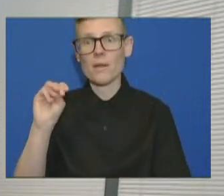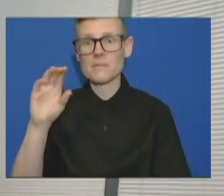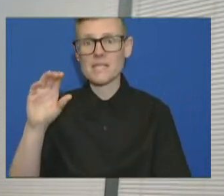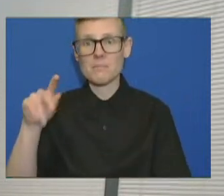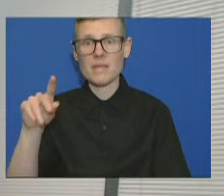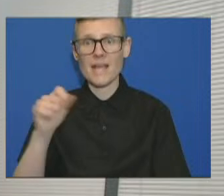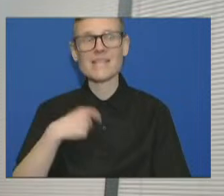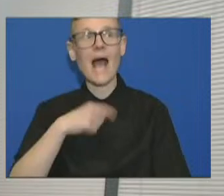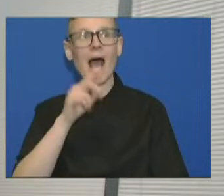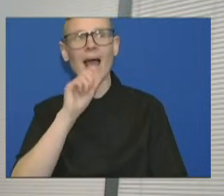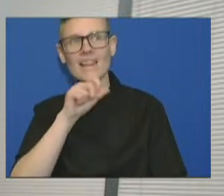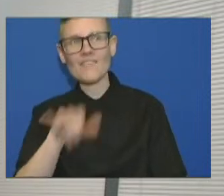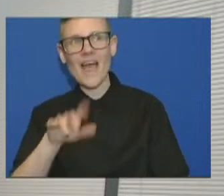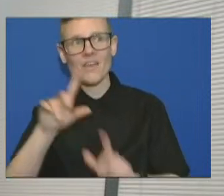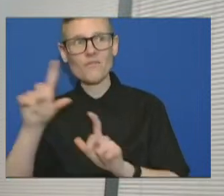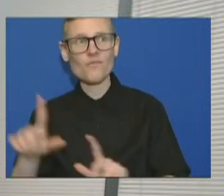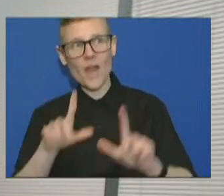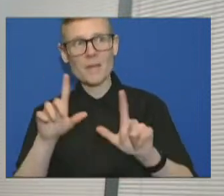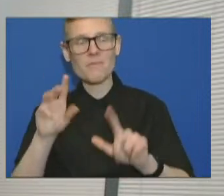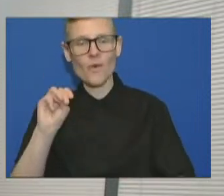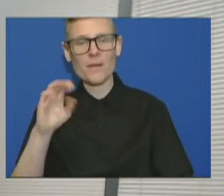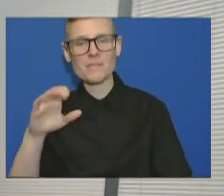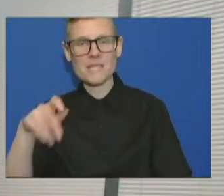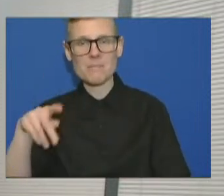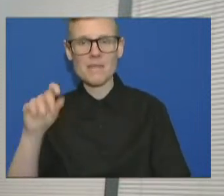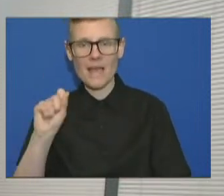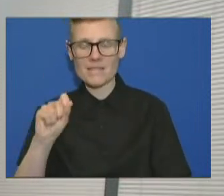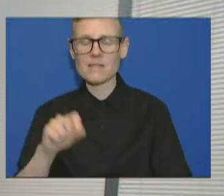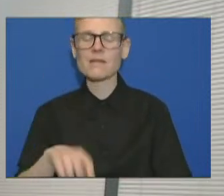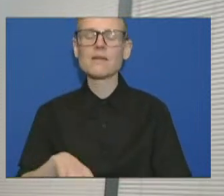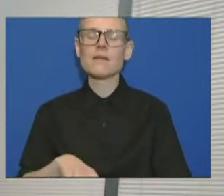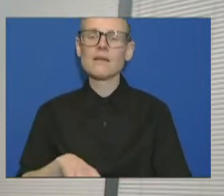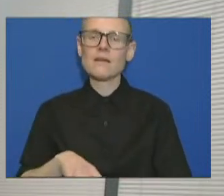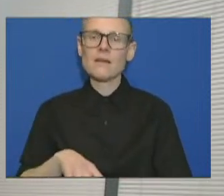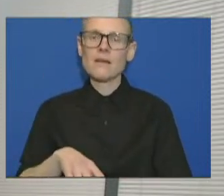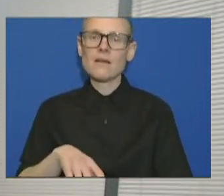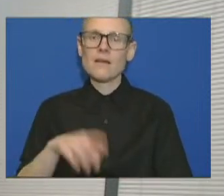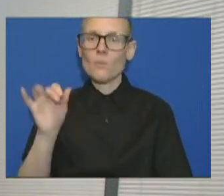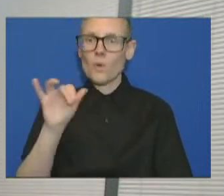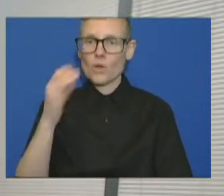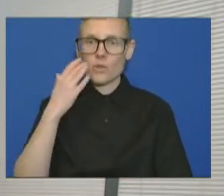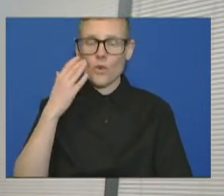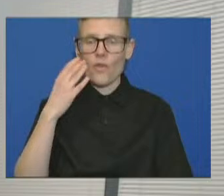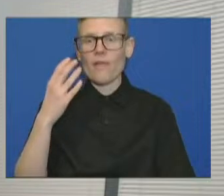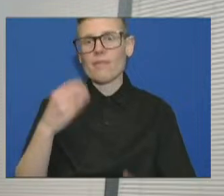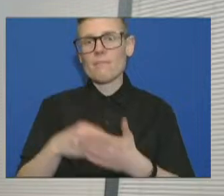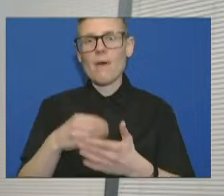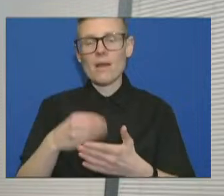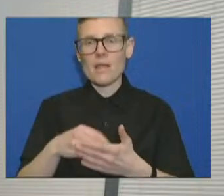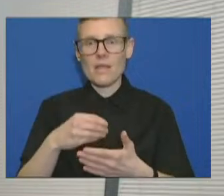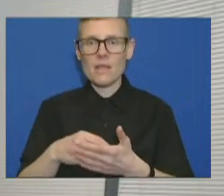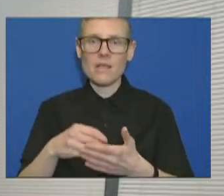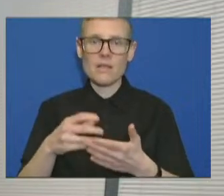property tax increase that was framed for M.C.P.S. I love how